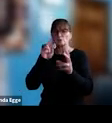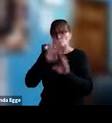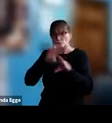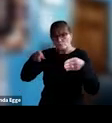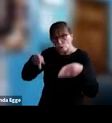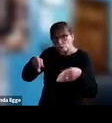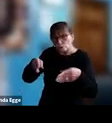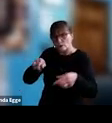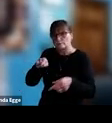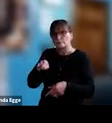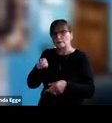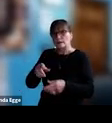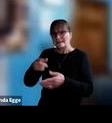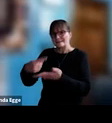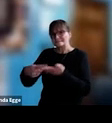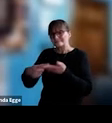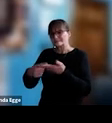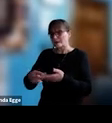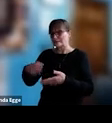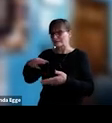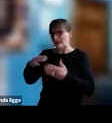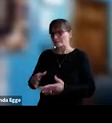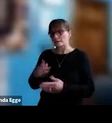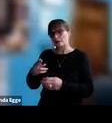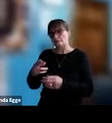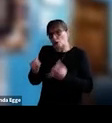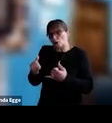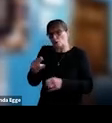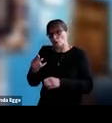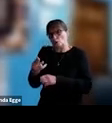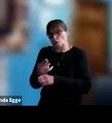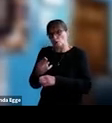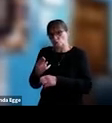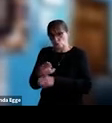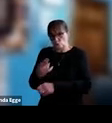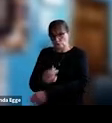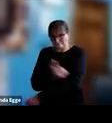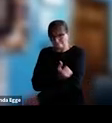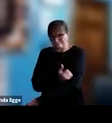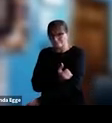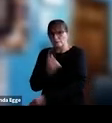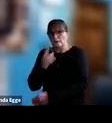is discussing the applicant's current use status in the context of that substance use.